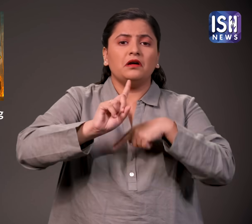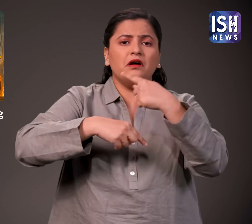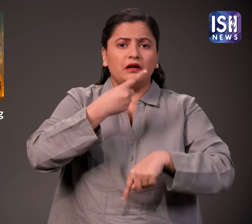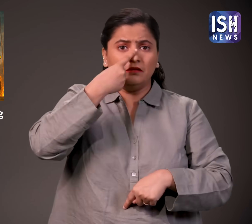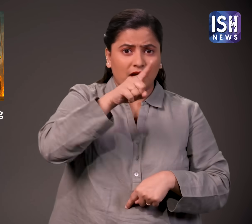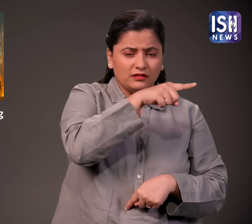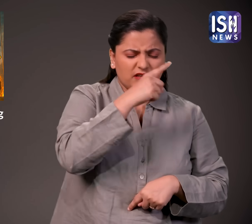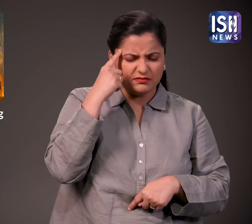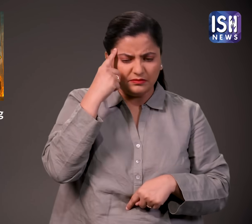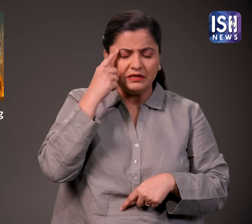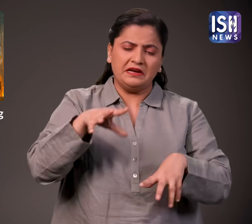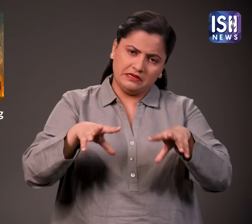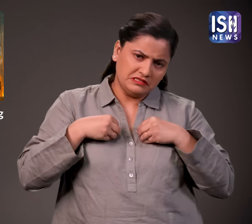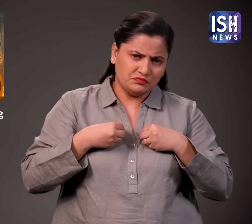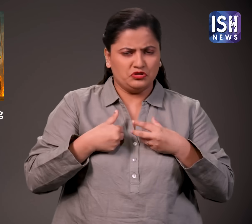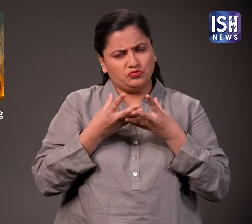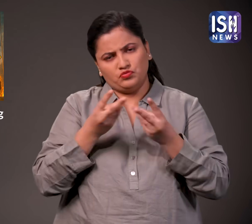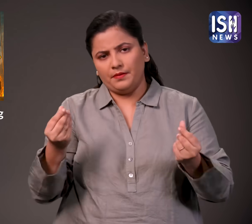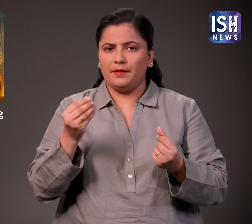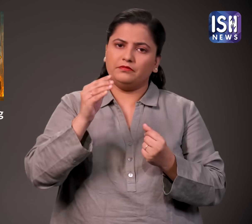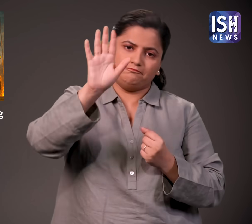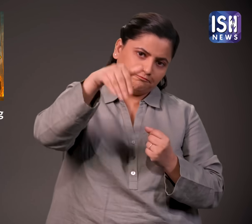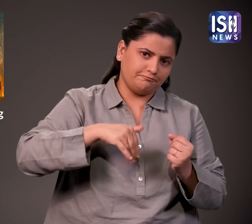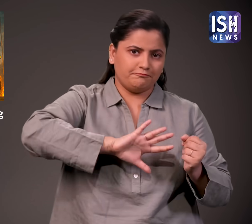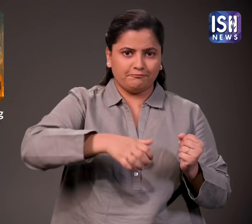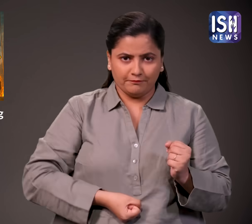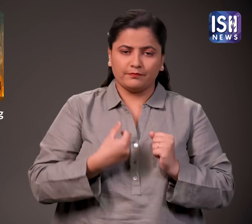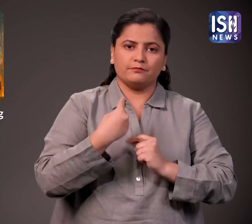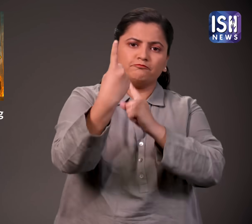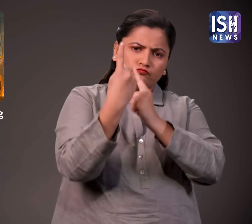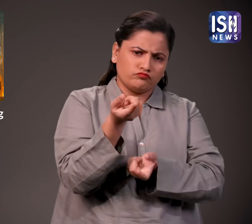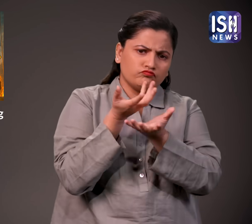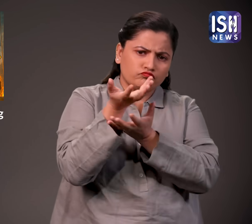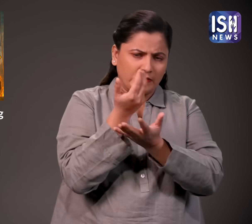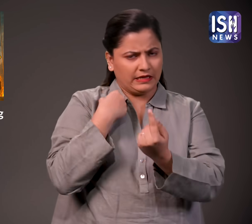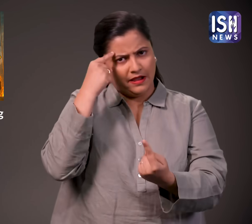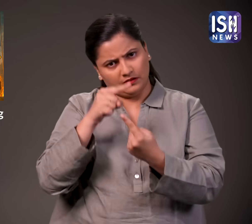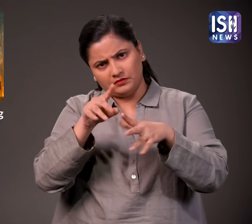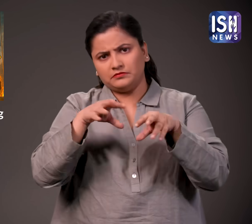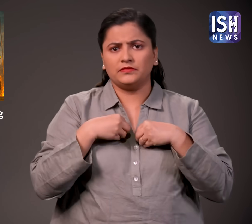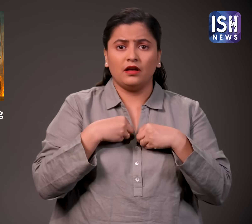Thailand agreed to bilateral talks with Combodia.